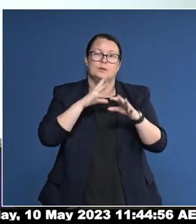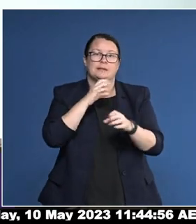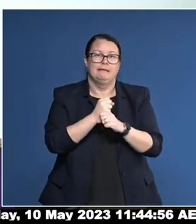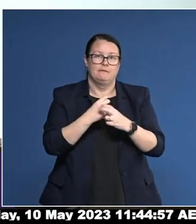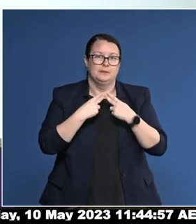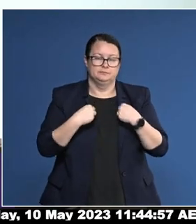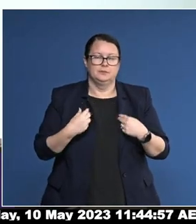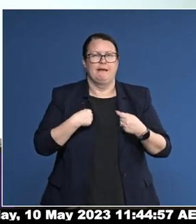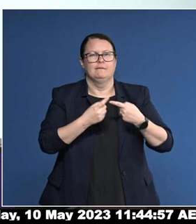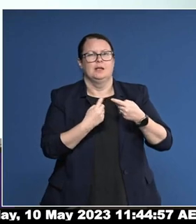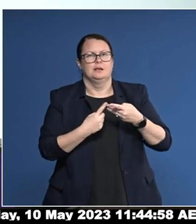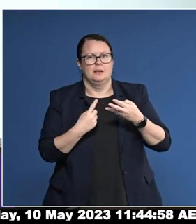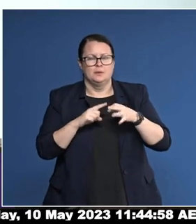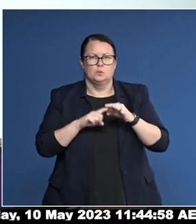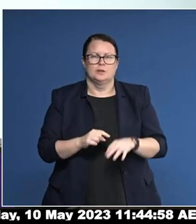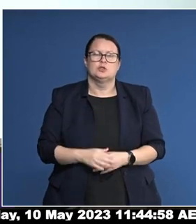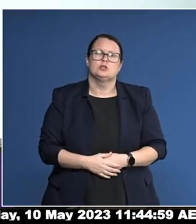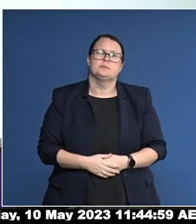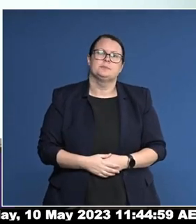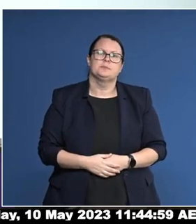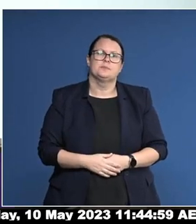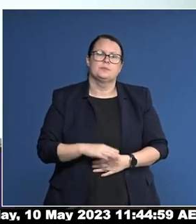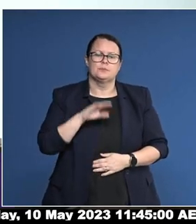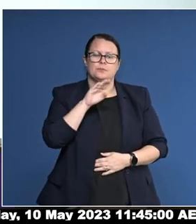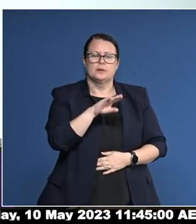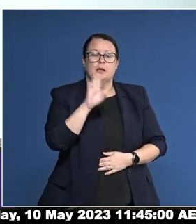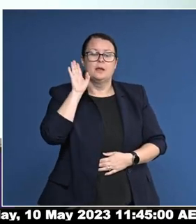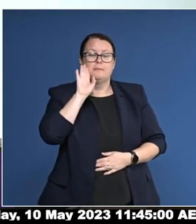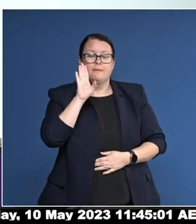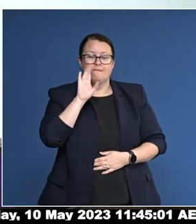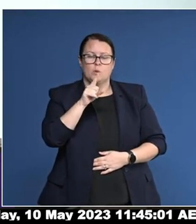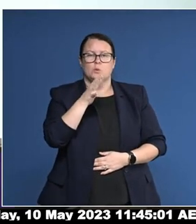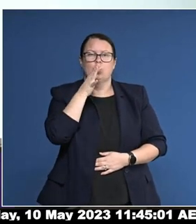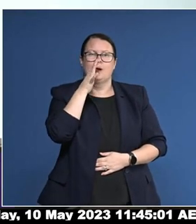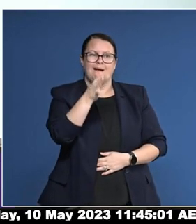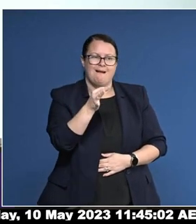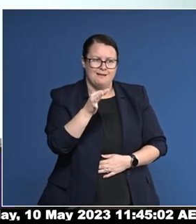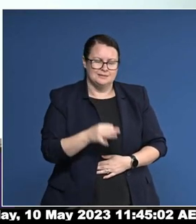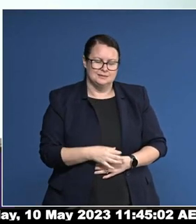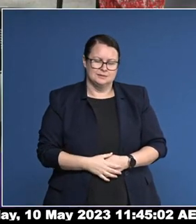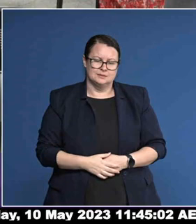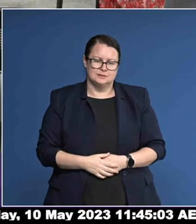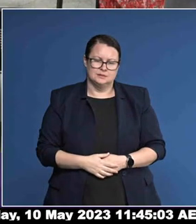Ms Stevenson, you were asked earlier by Ms Mahony in the passage of evidence, she asked: